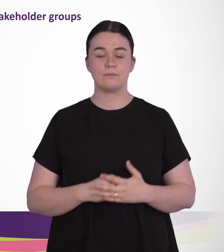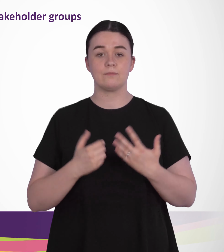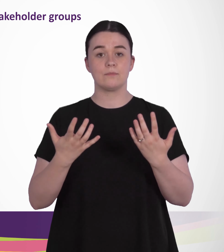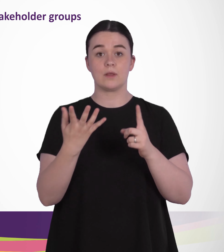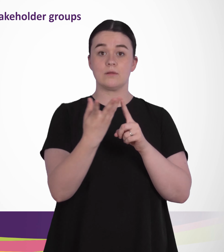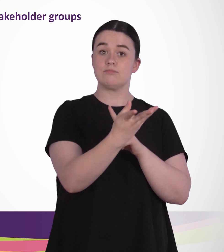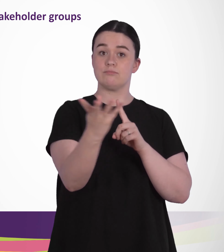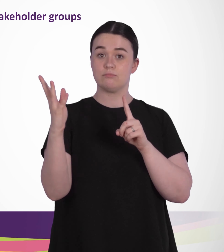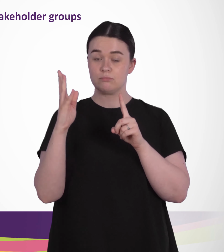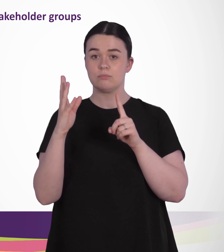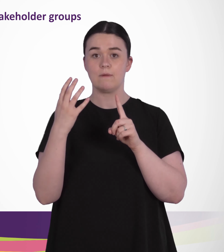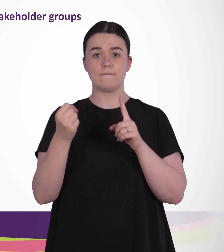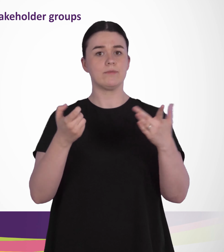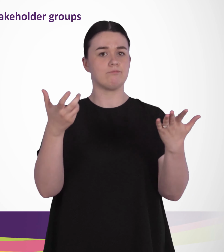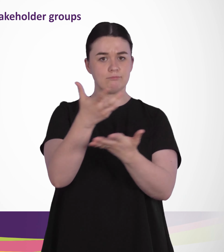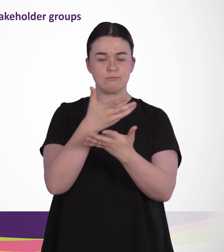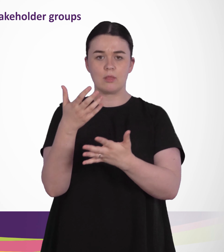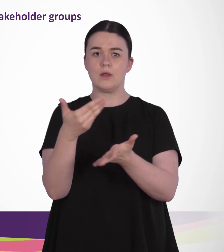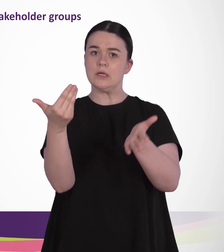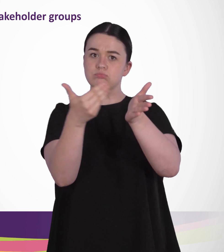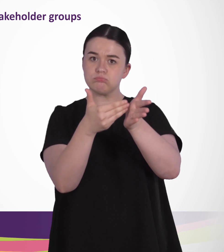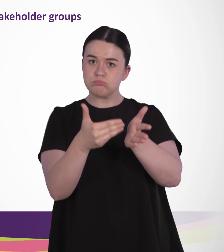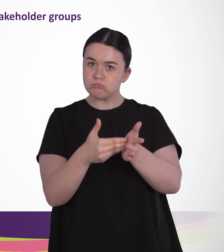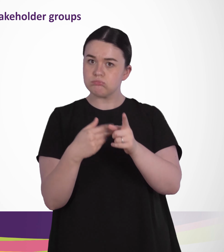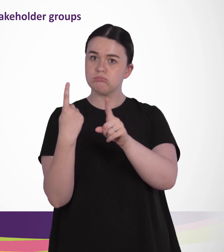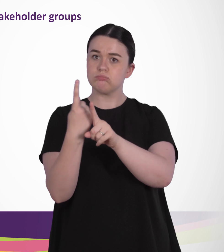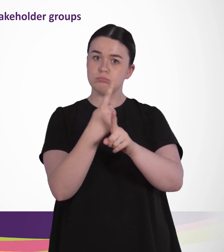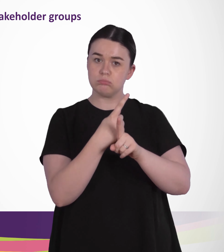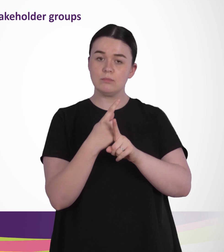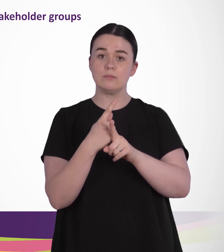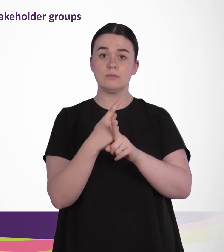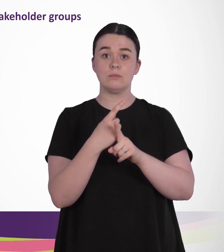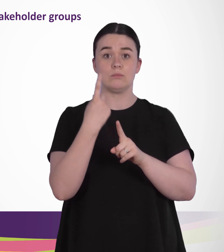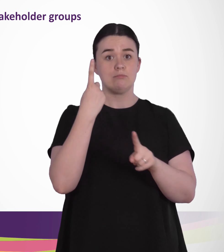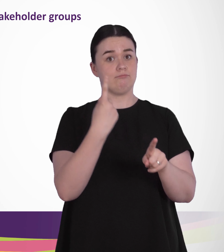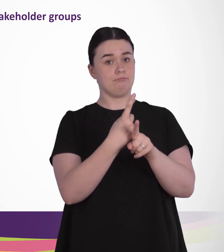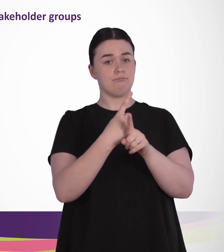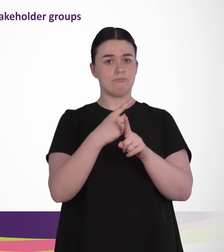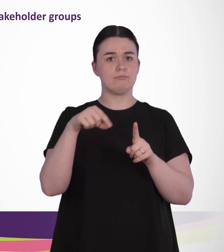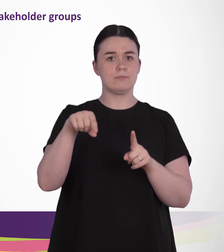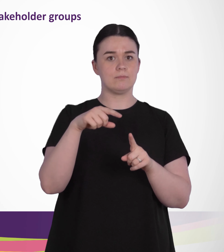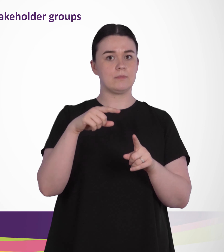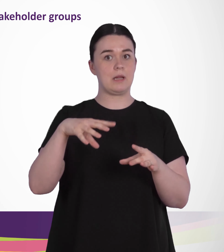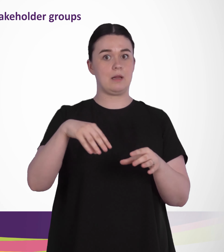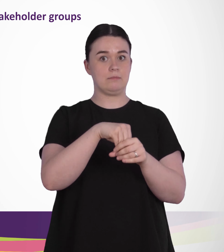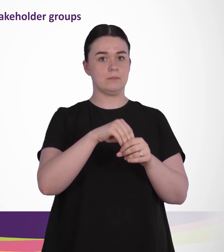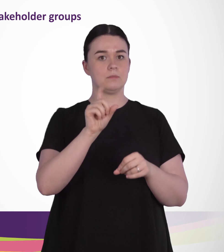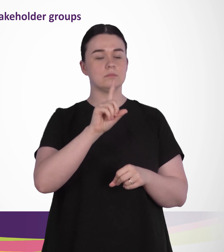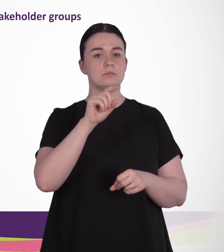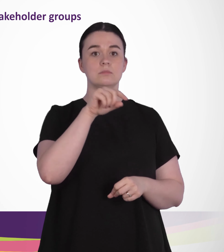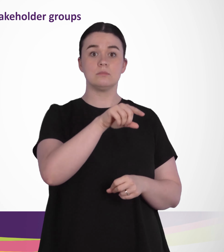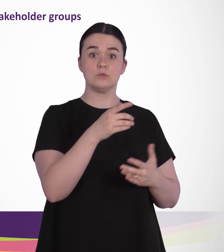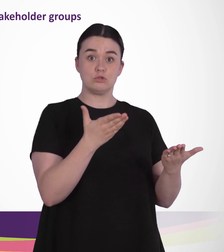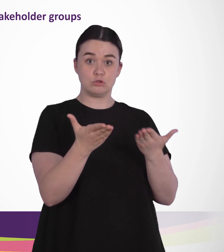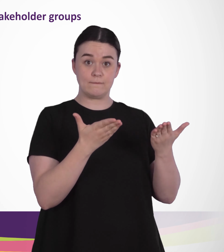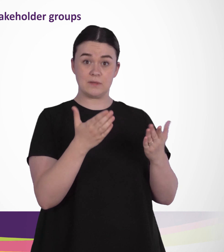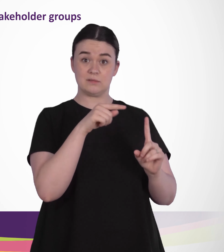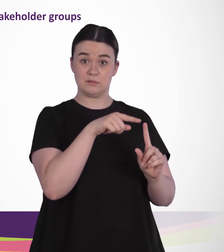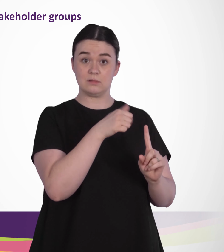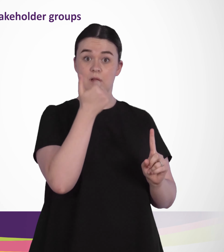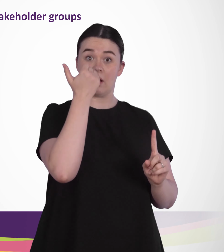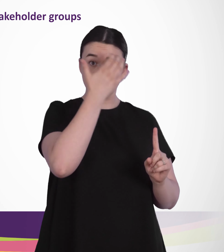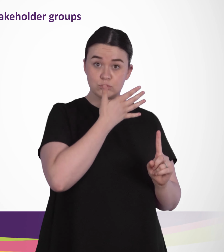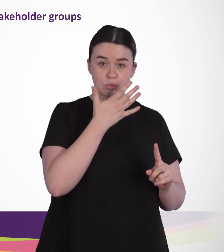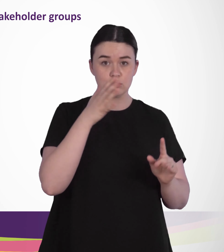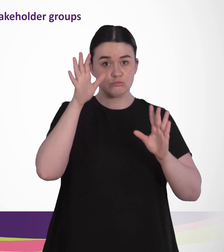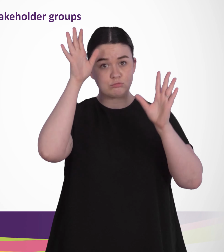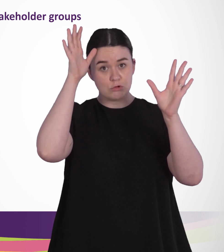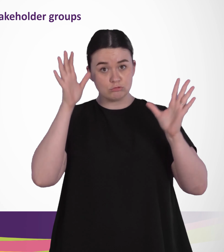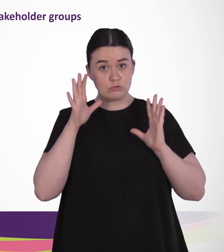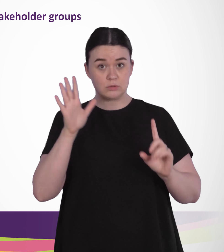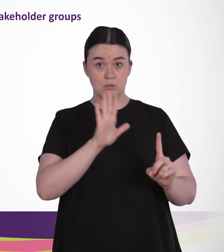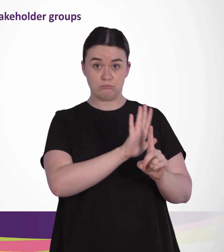Stakeholder suggestions included ensuring services are Aboriginal and Torres Strait Islander